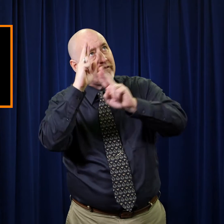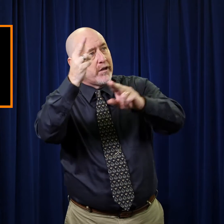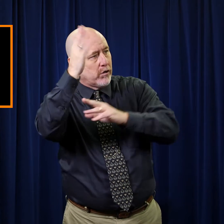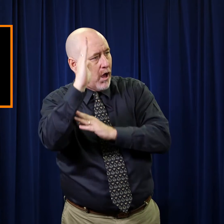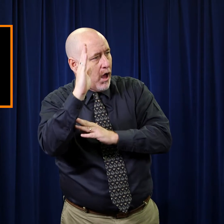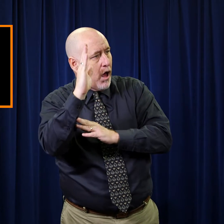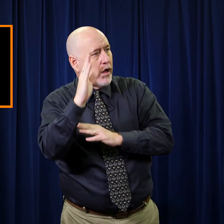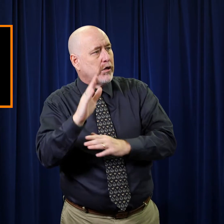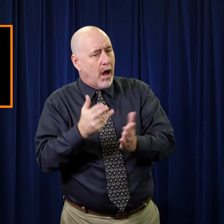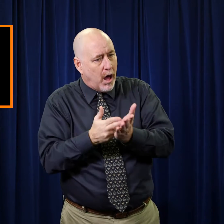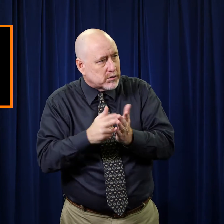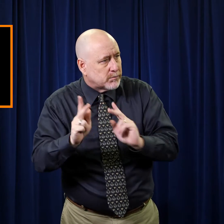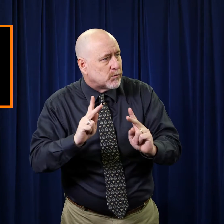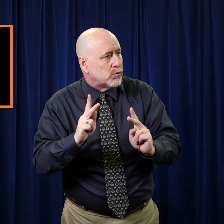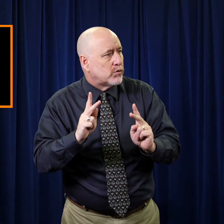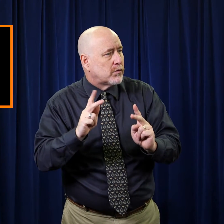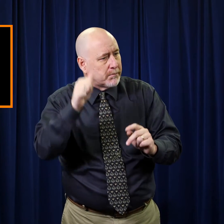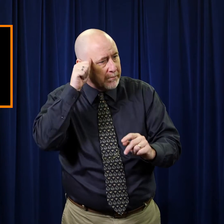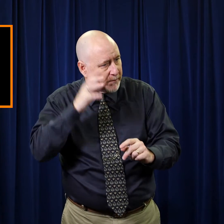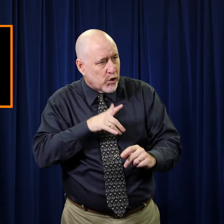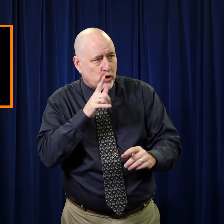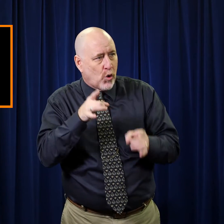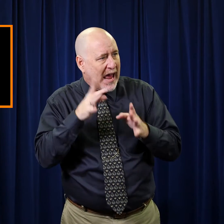Ones that fear God, men of truth,